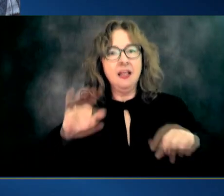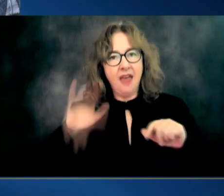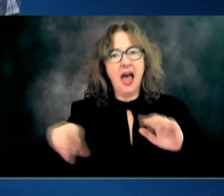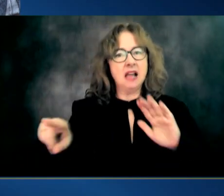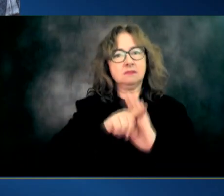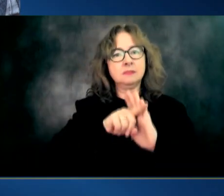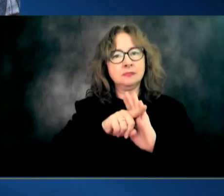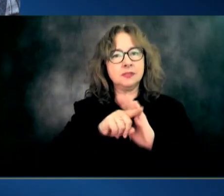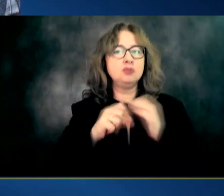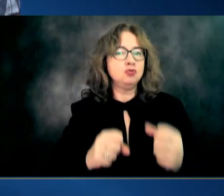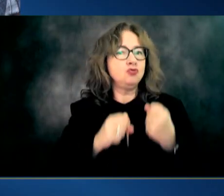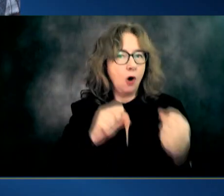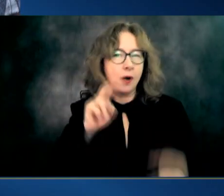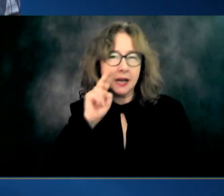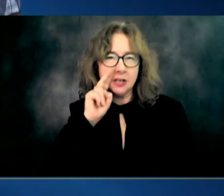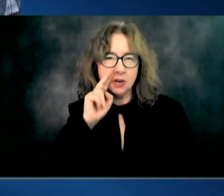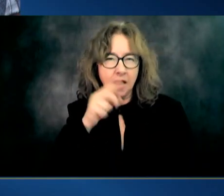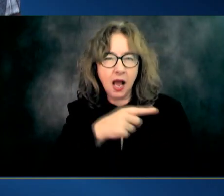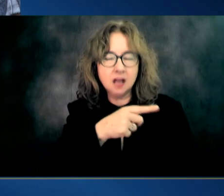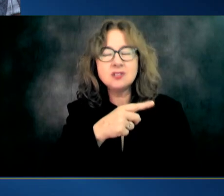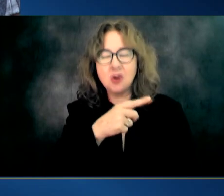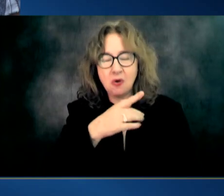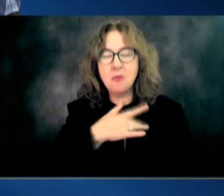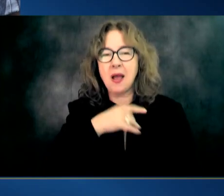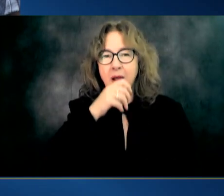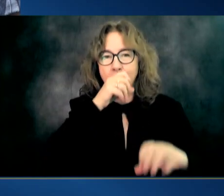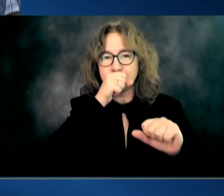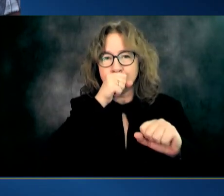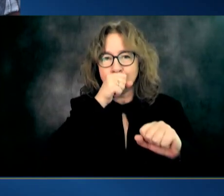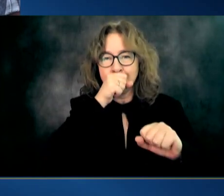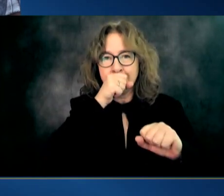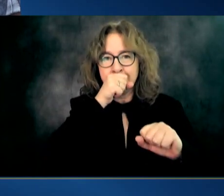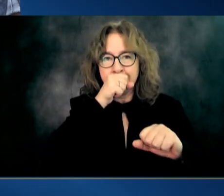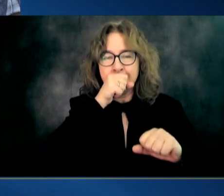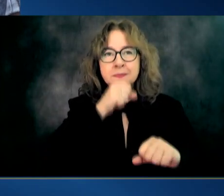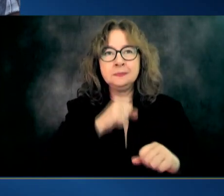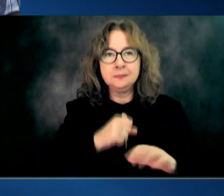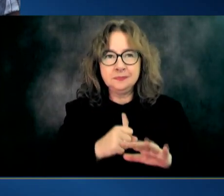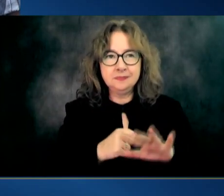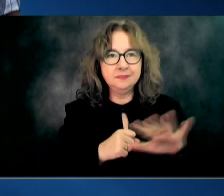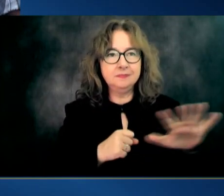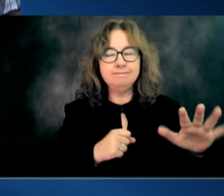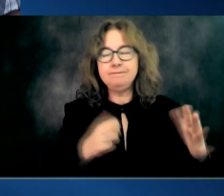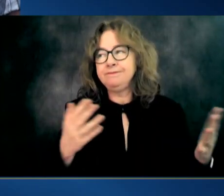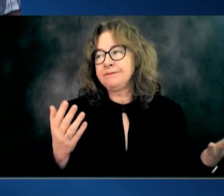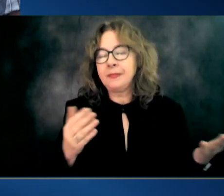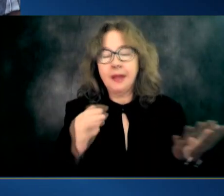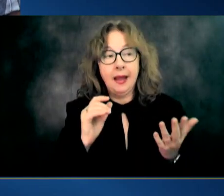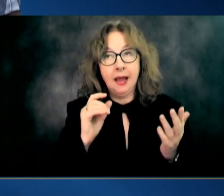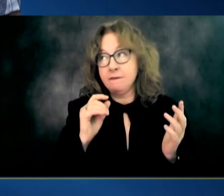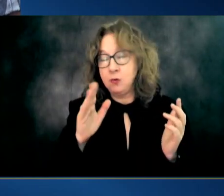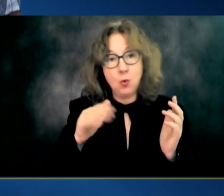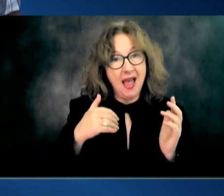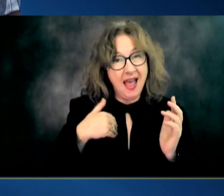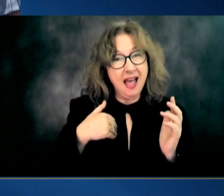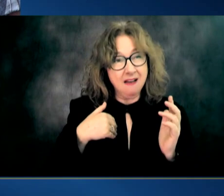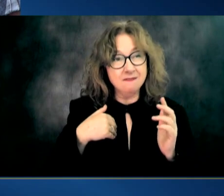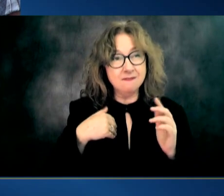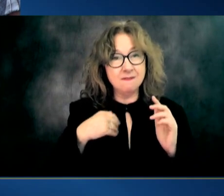So, there's deep secrecy around if you have it, and you can move through the world without any